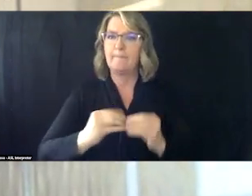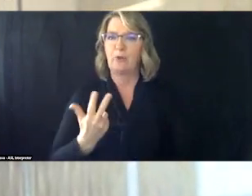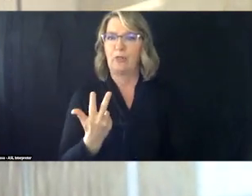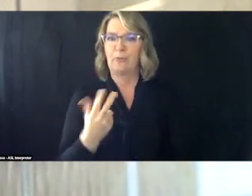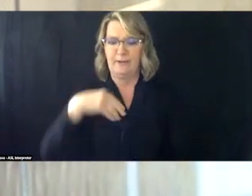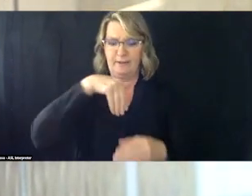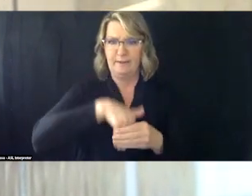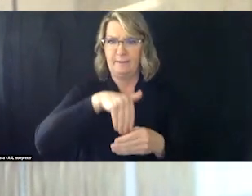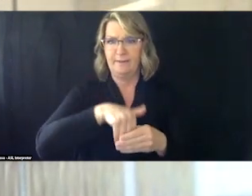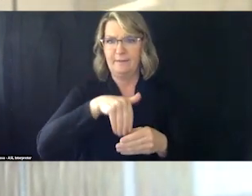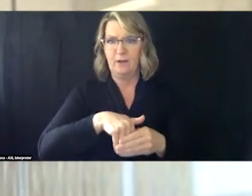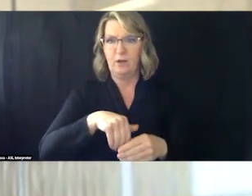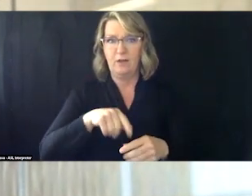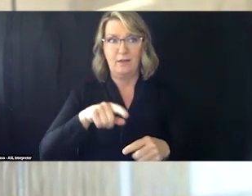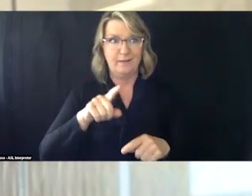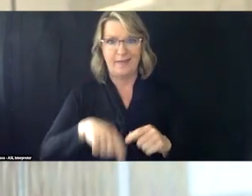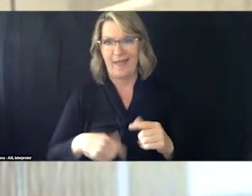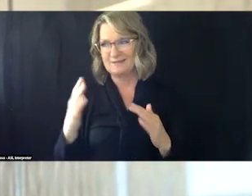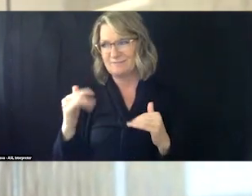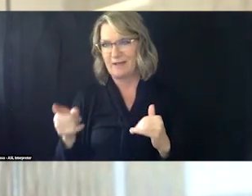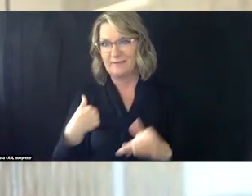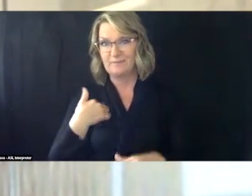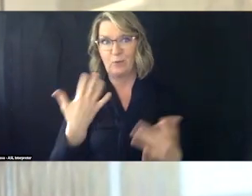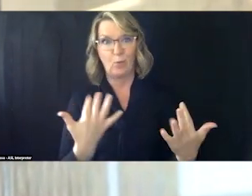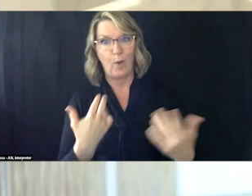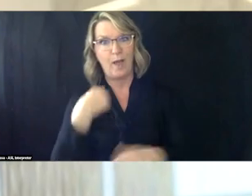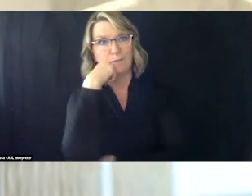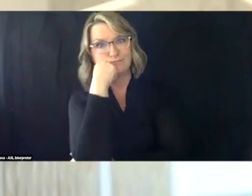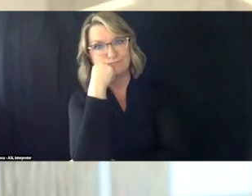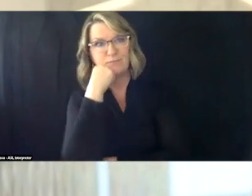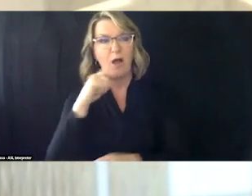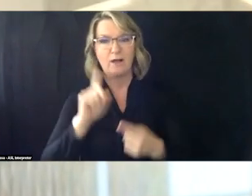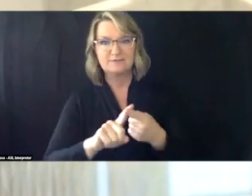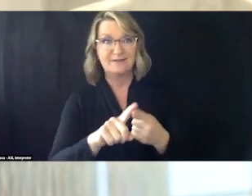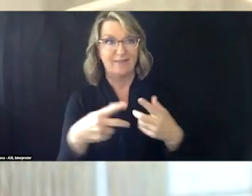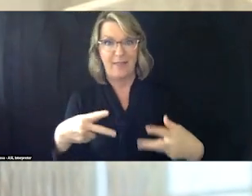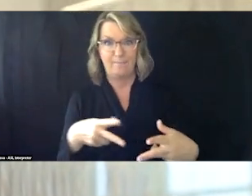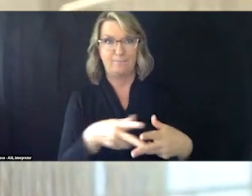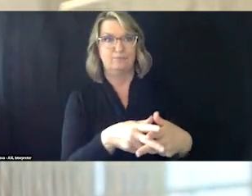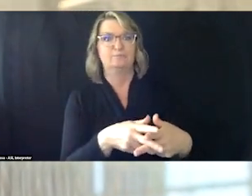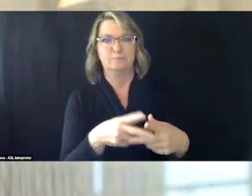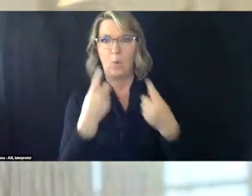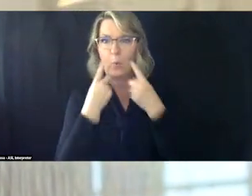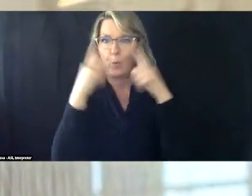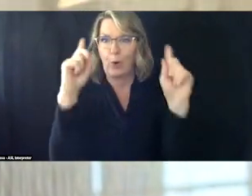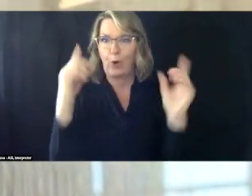ballots into the misread ballots because we can't expect them to stay on site until we get that